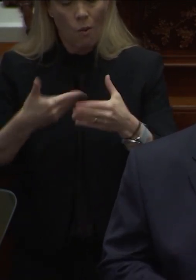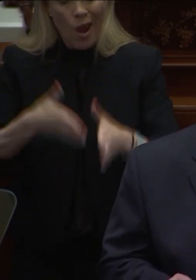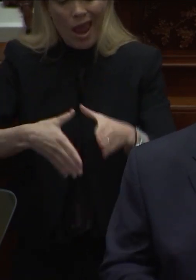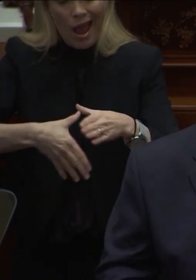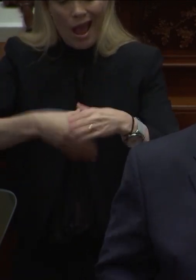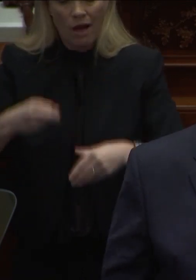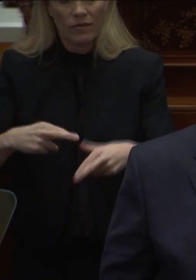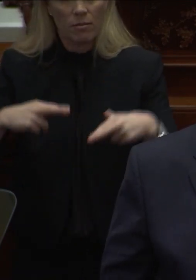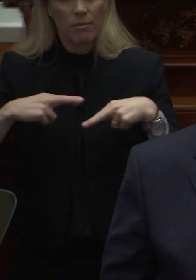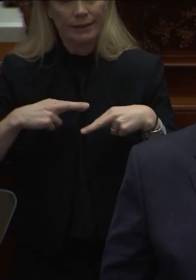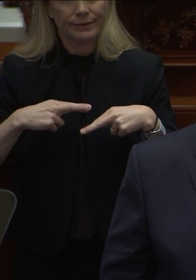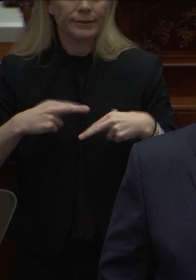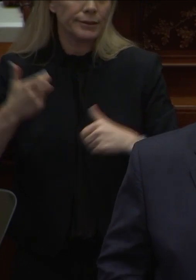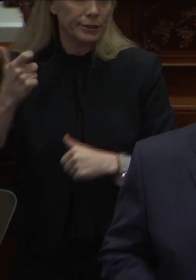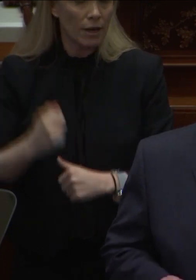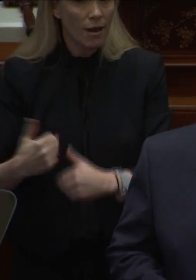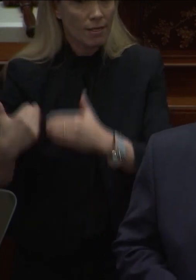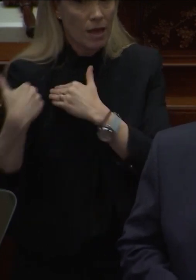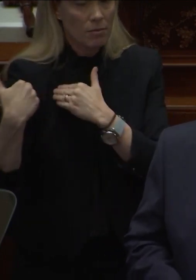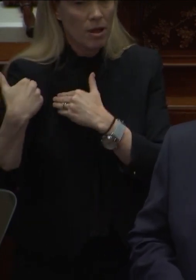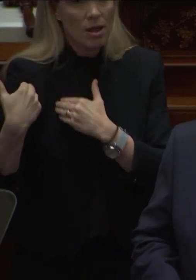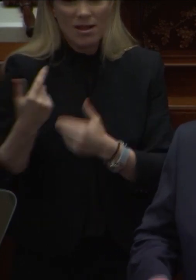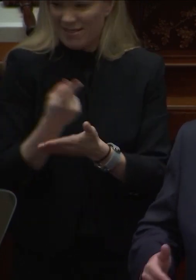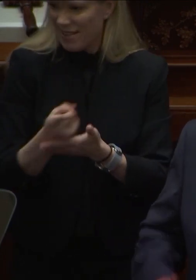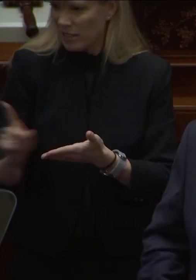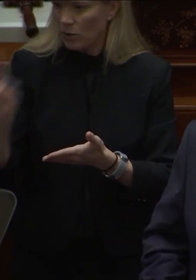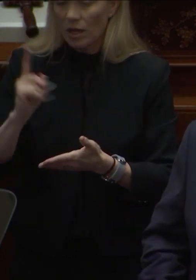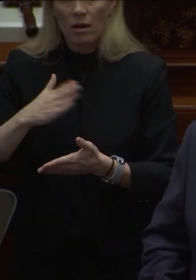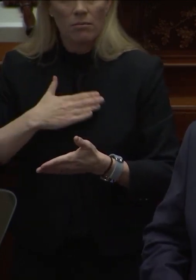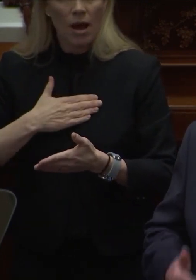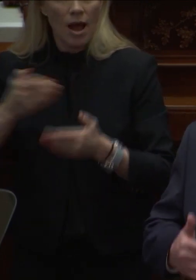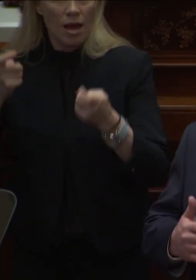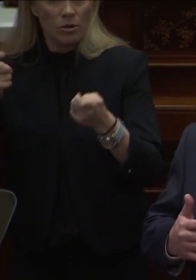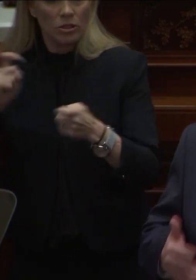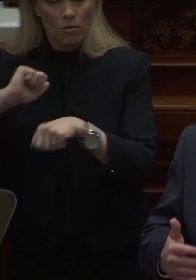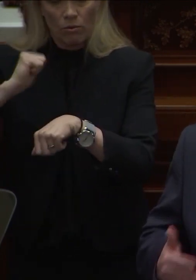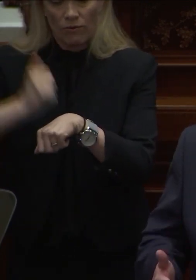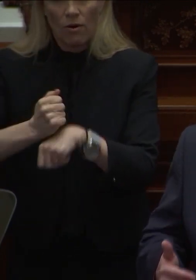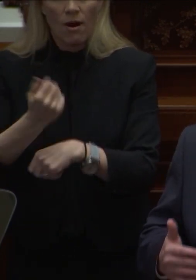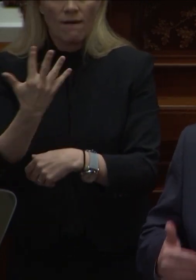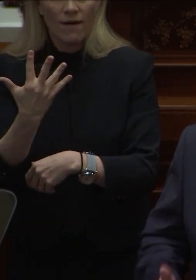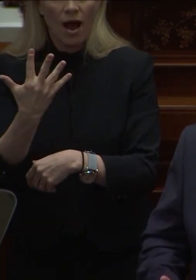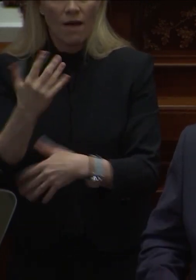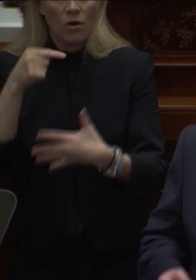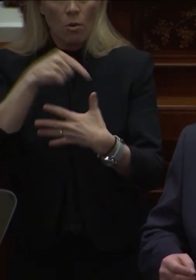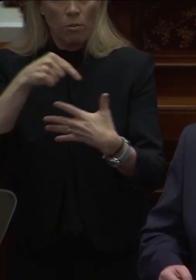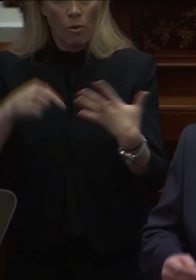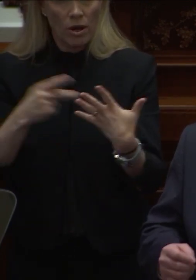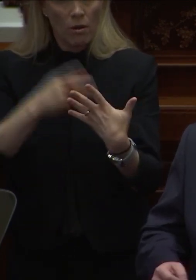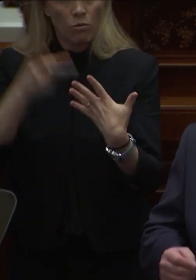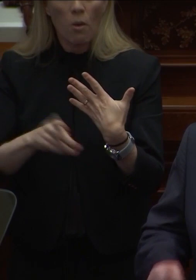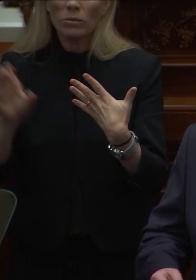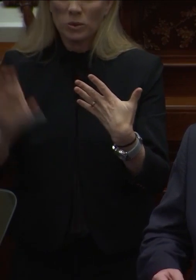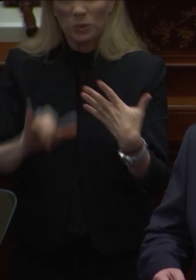GROW OUR ECONOMY AND GROW OUR WAY OUT OF THE PENSION LIABILITY.